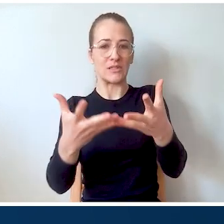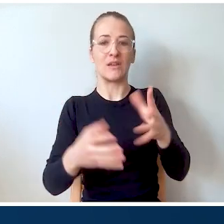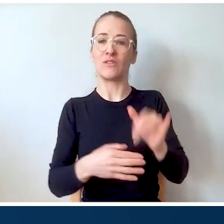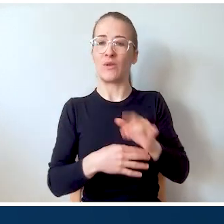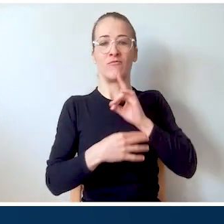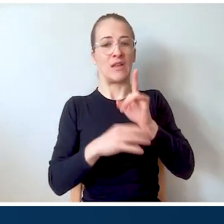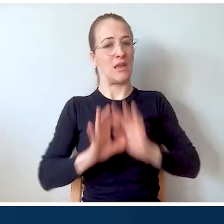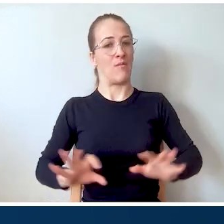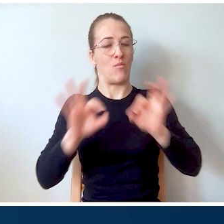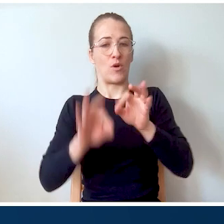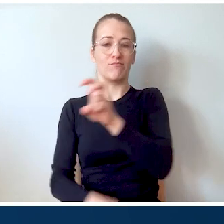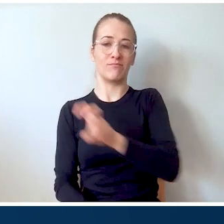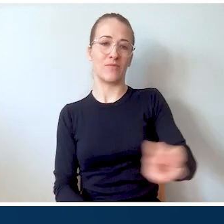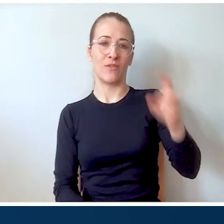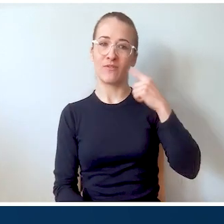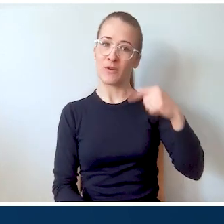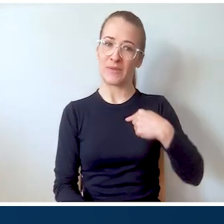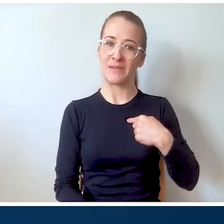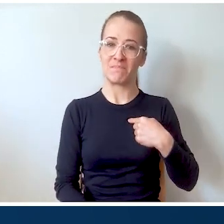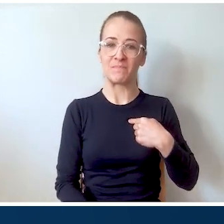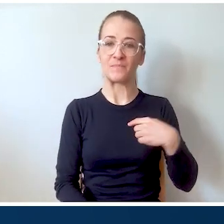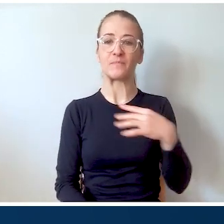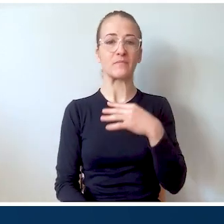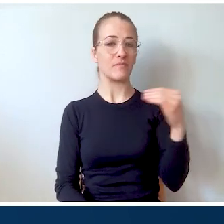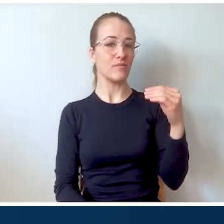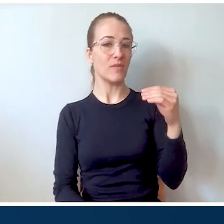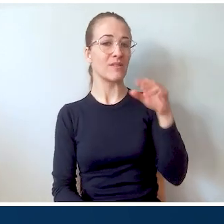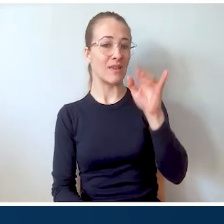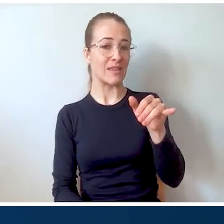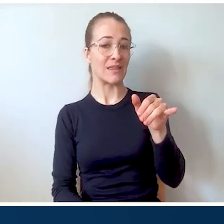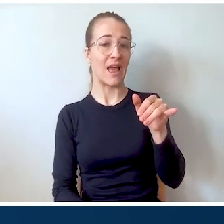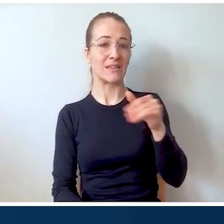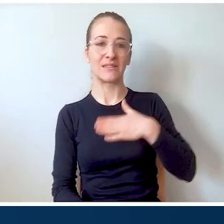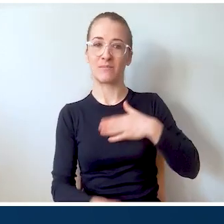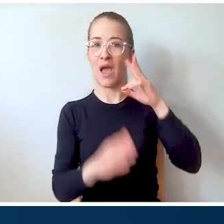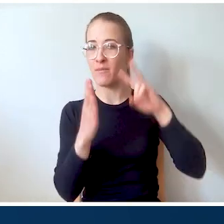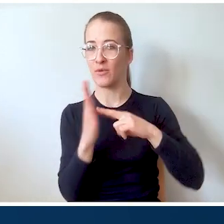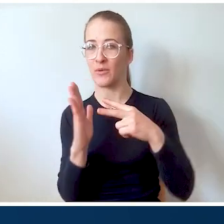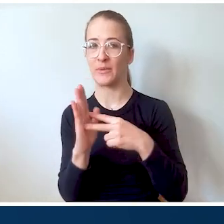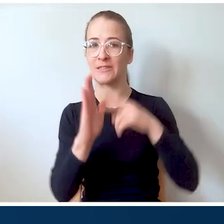was a very important transition for me to make. And that has been my purpose ever since,